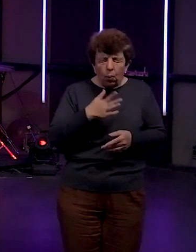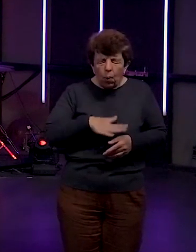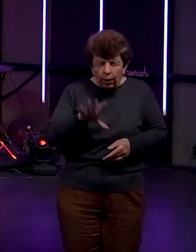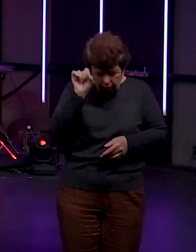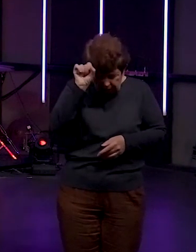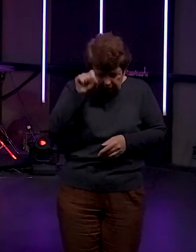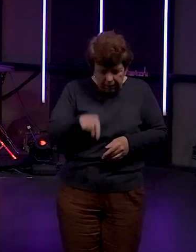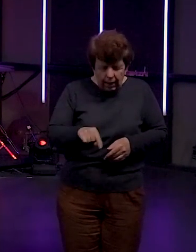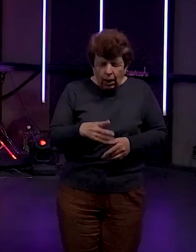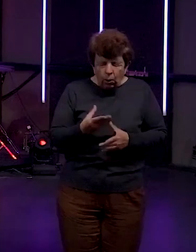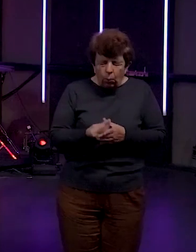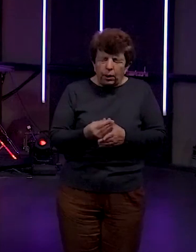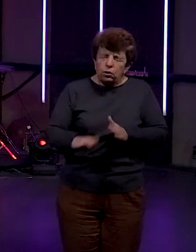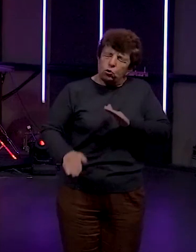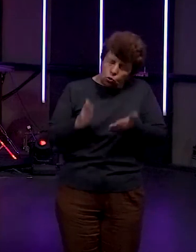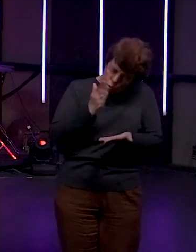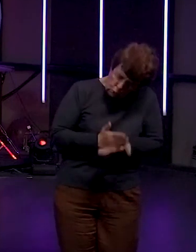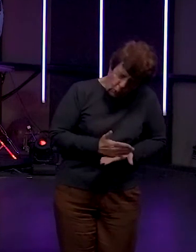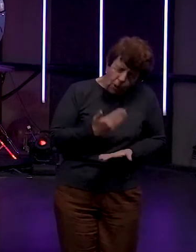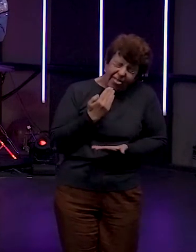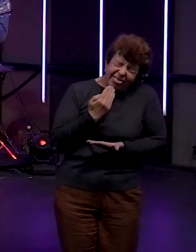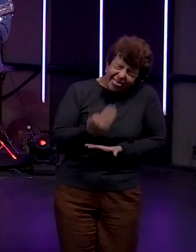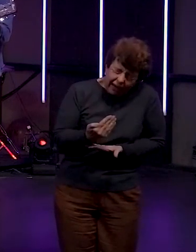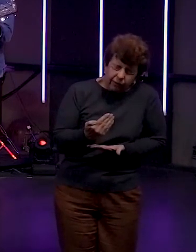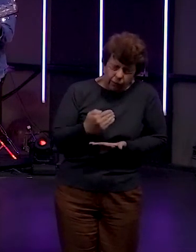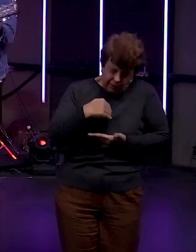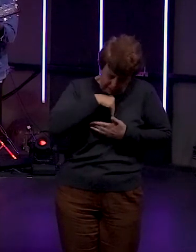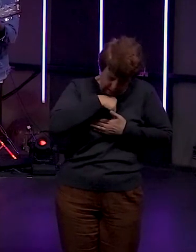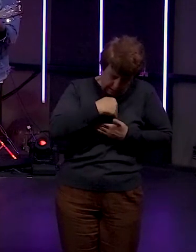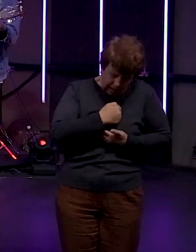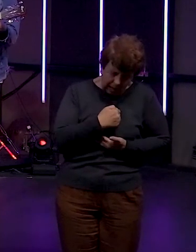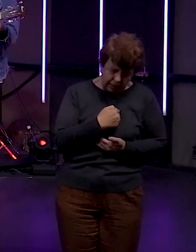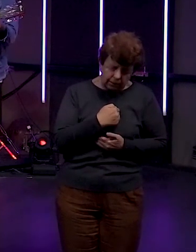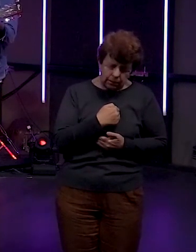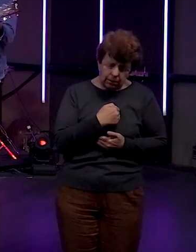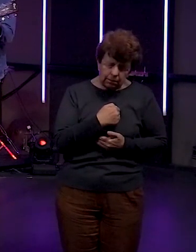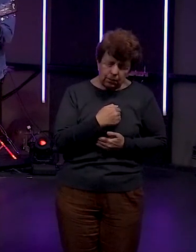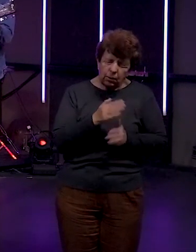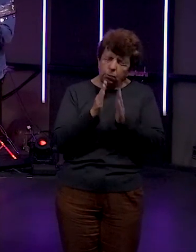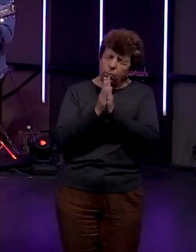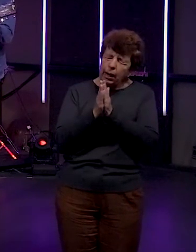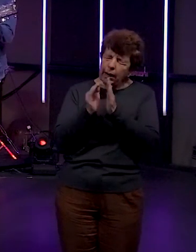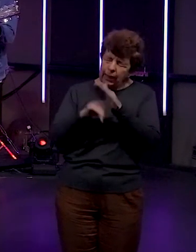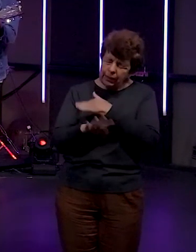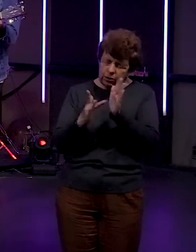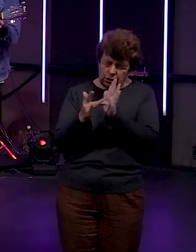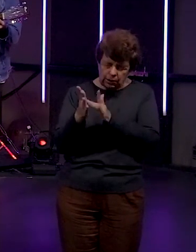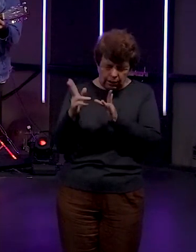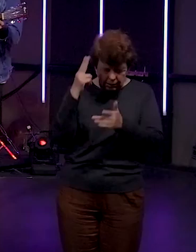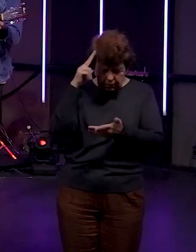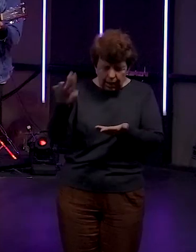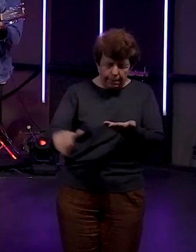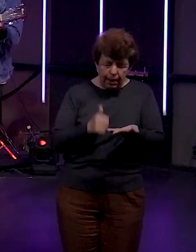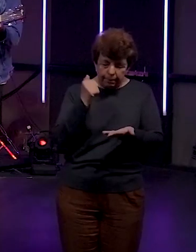that with gratitude in our hearts this morning. We pray this in Jesus name. Amen.